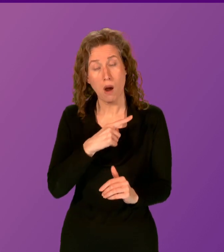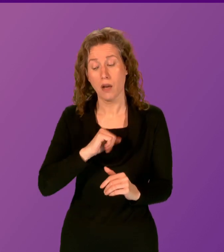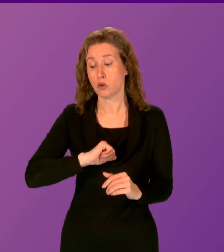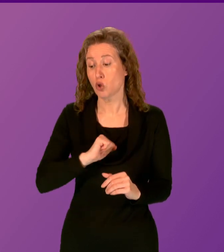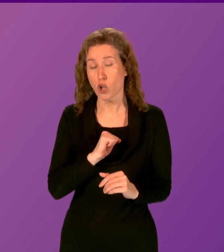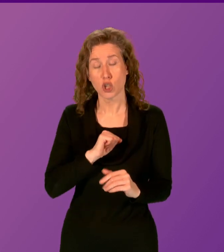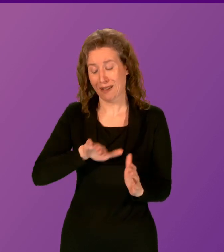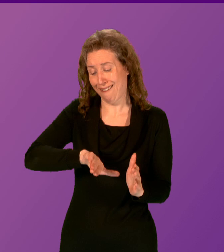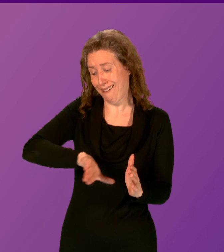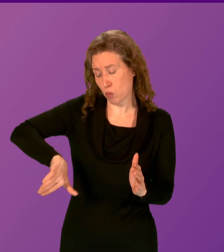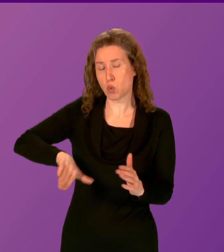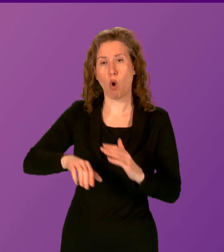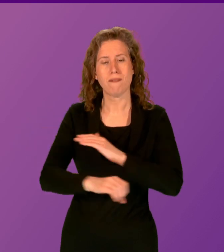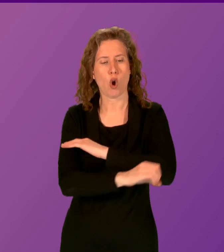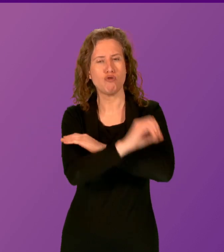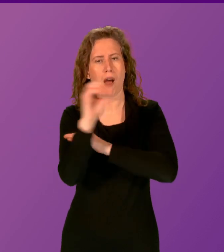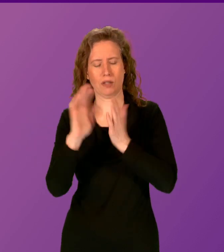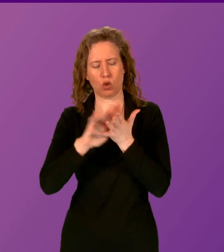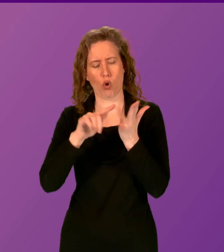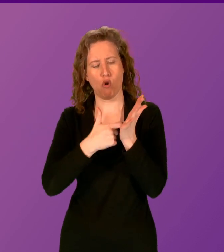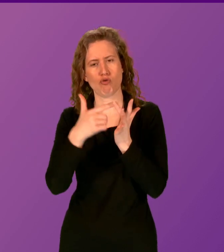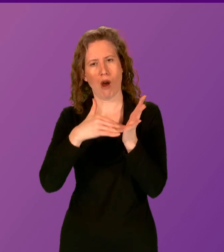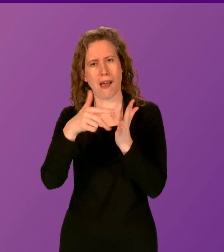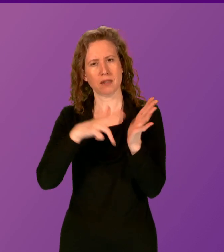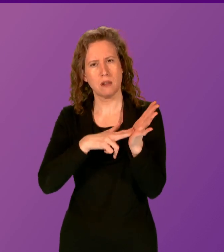United Kingdom Government’s Horizon legislation, which was announced this week?